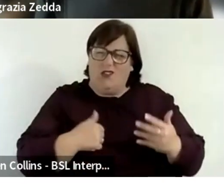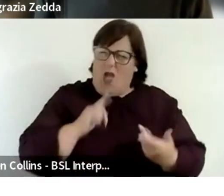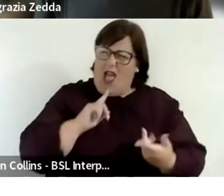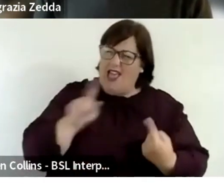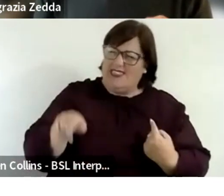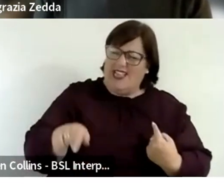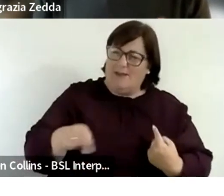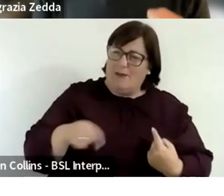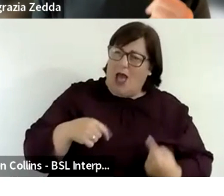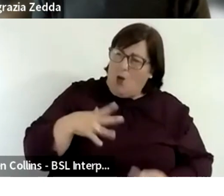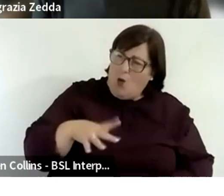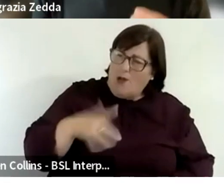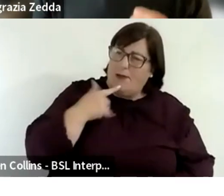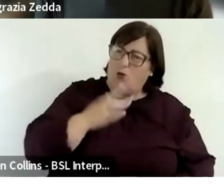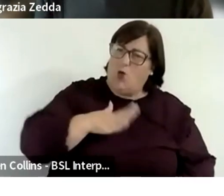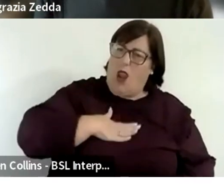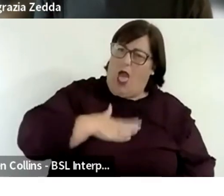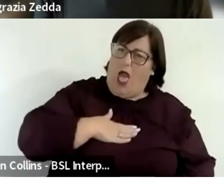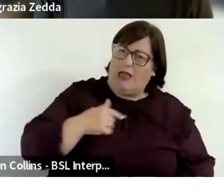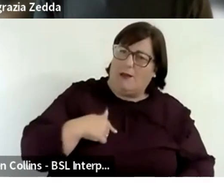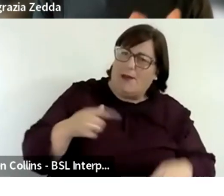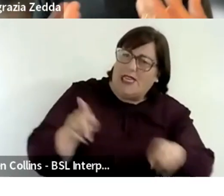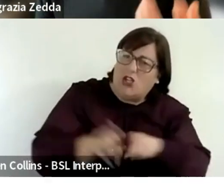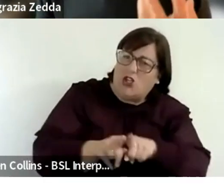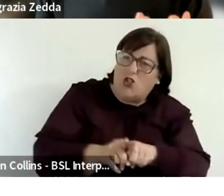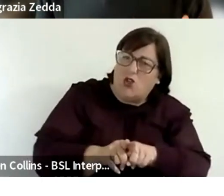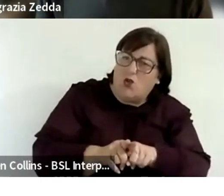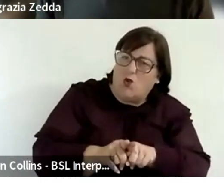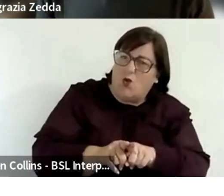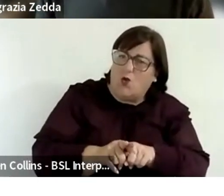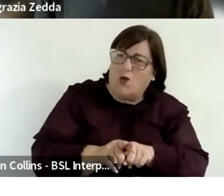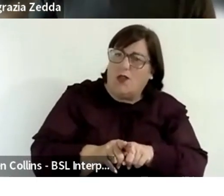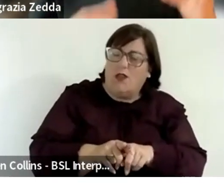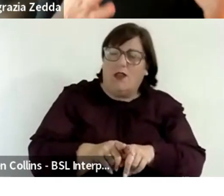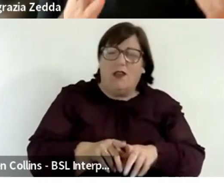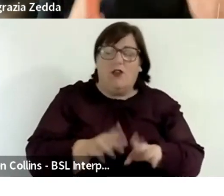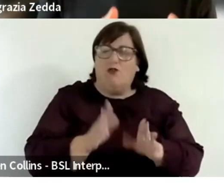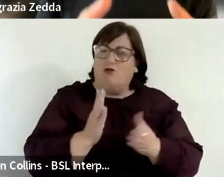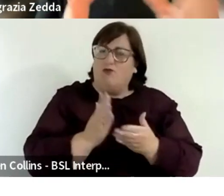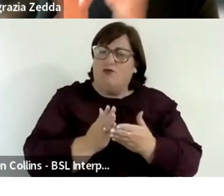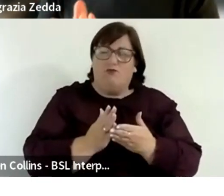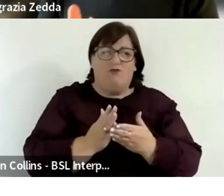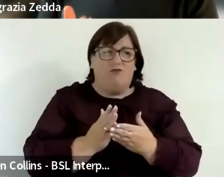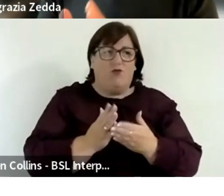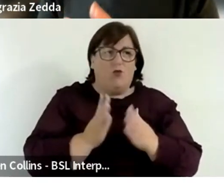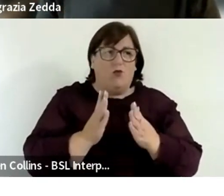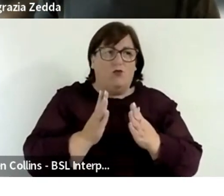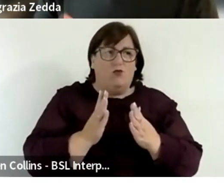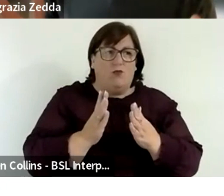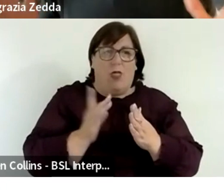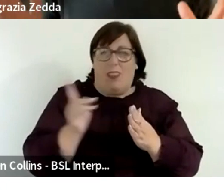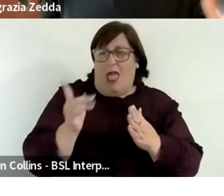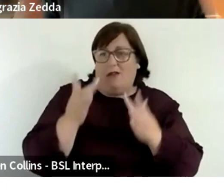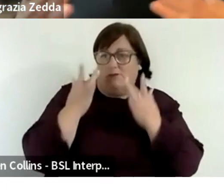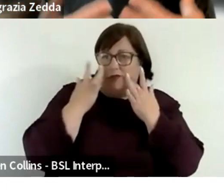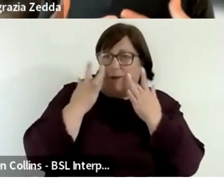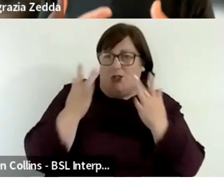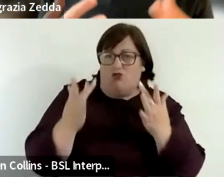But it it was just about demonstrating that it was a fair process, that we decided to control